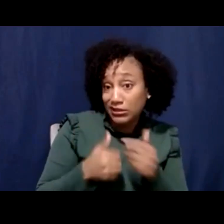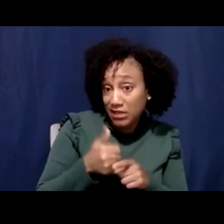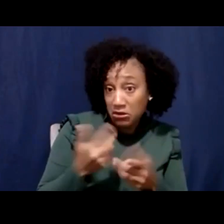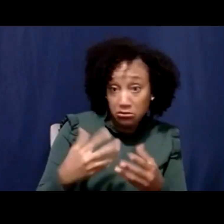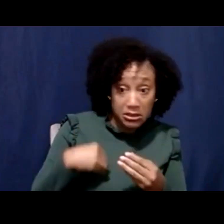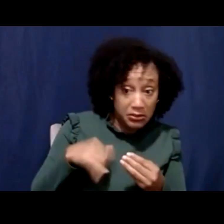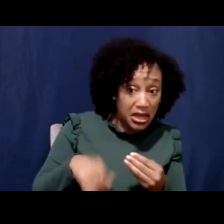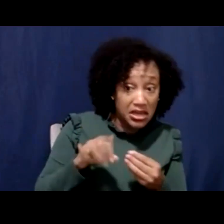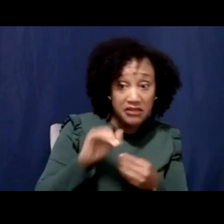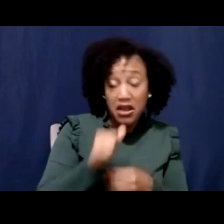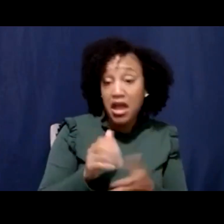Otherwise, it's 1:30.